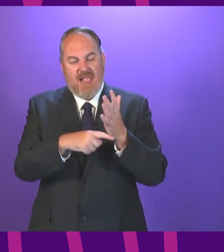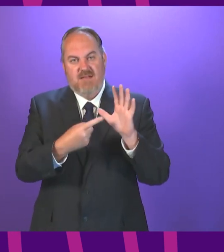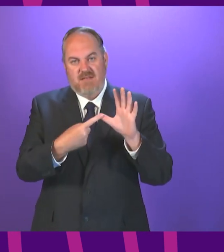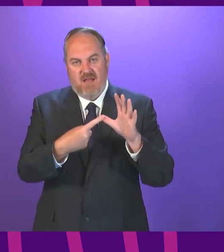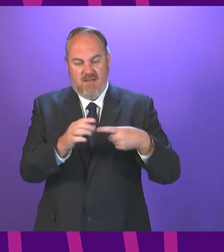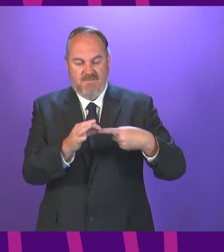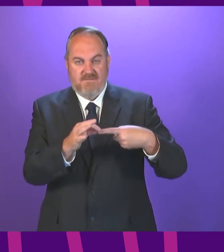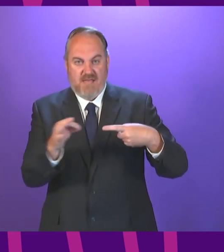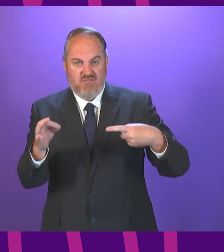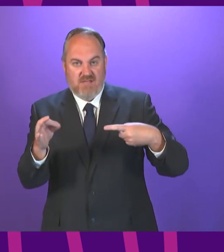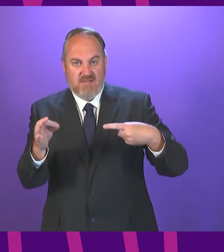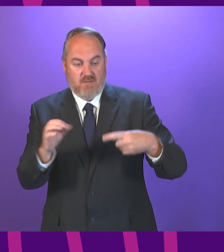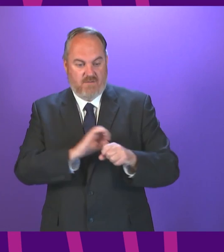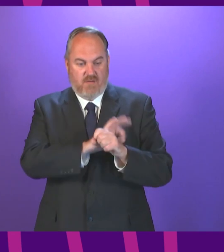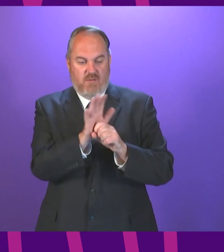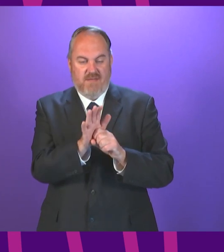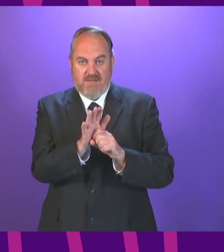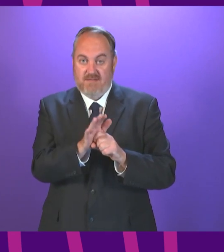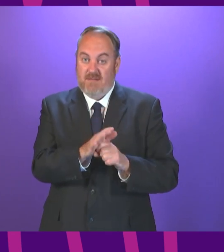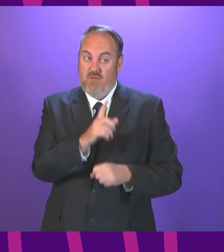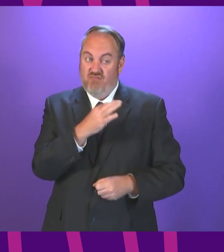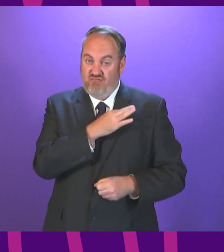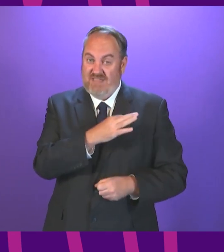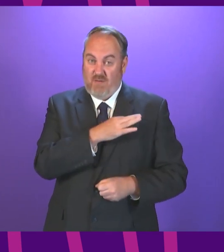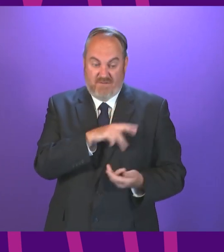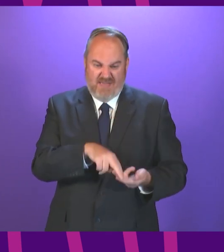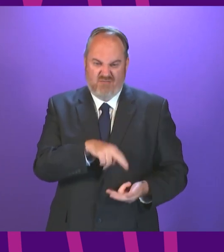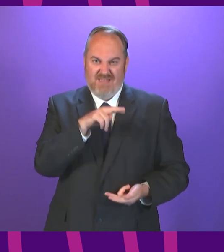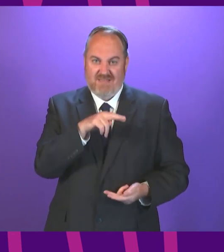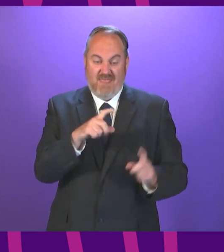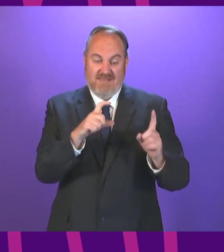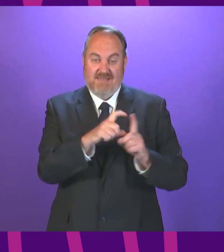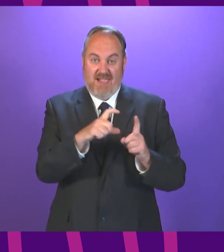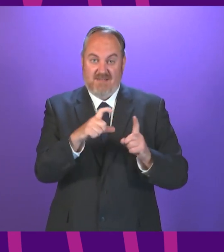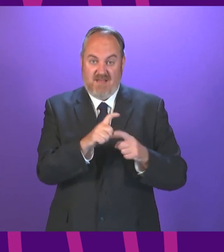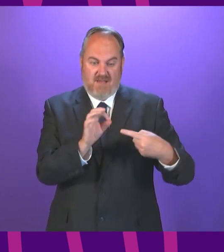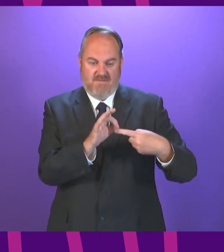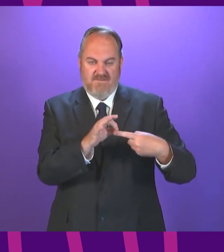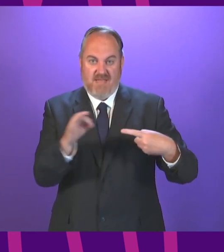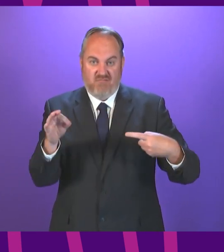resurgences elsewhere, too. There is no doubt that delta has become, unfortunately, something